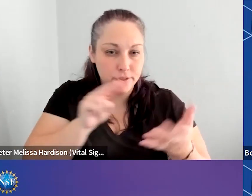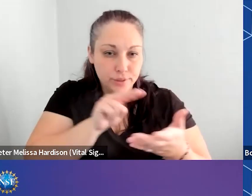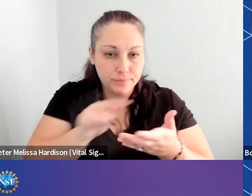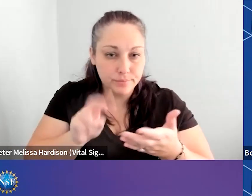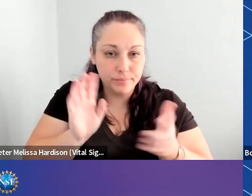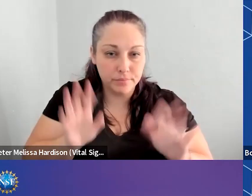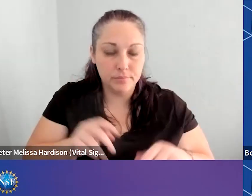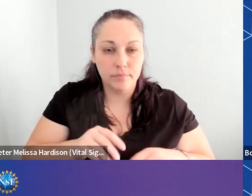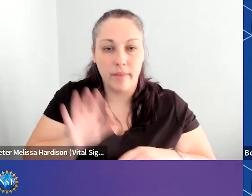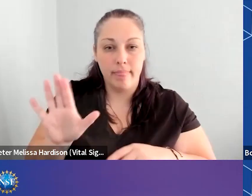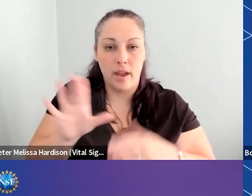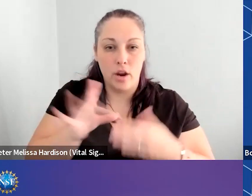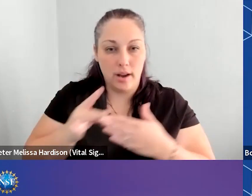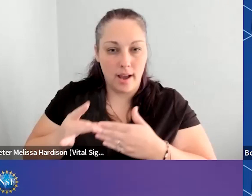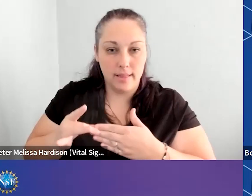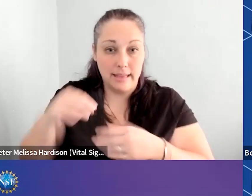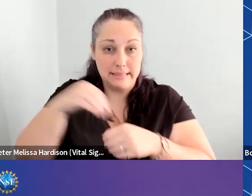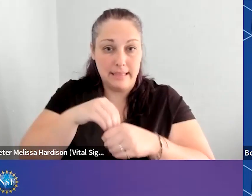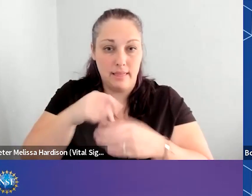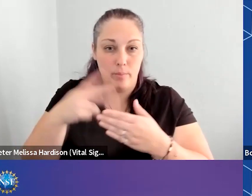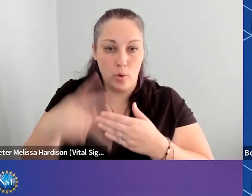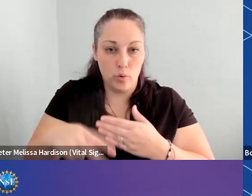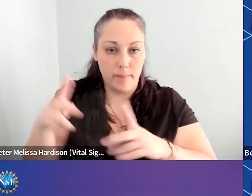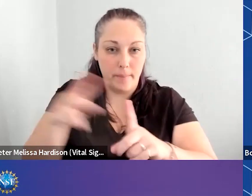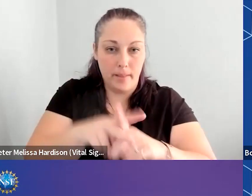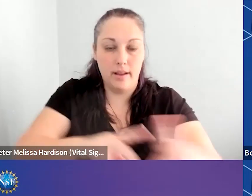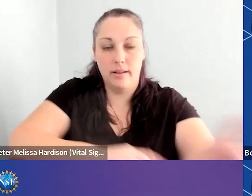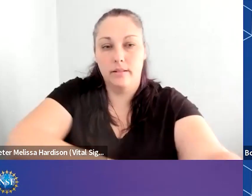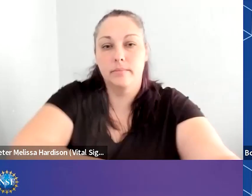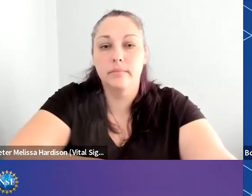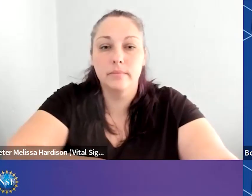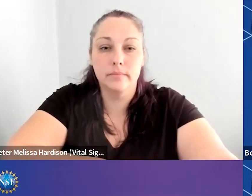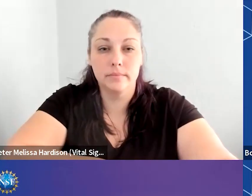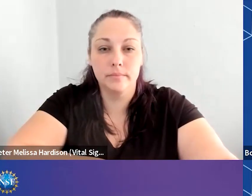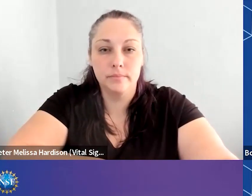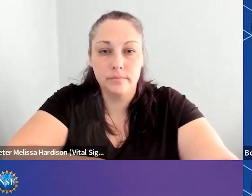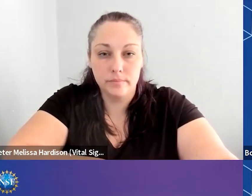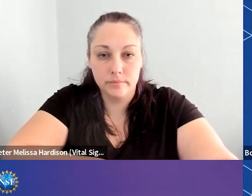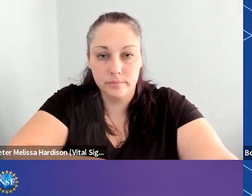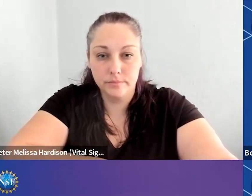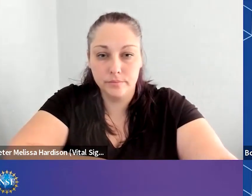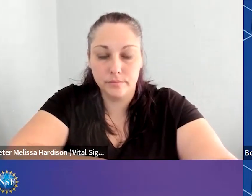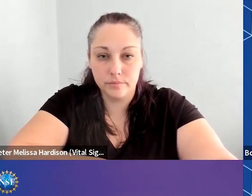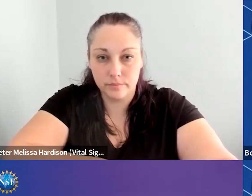to the guidelines in the solicitation that you're applying to. Yes. Bonnie Green: The other thing that's important to note regardless